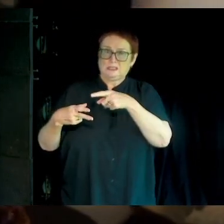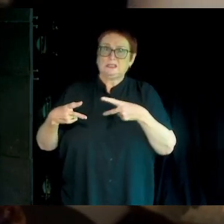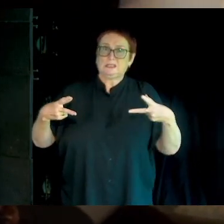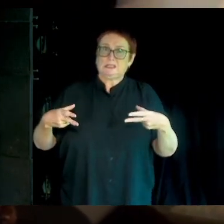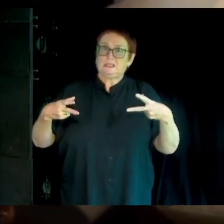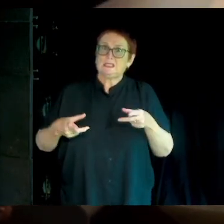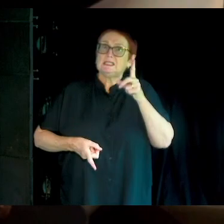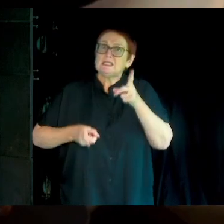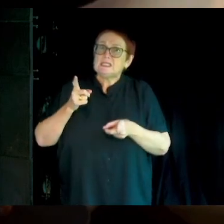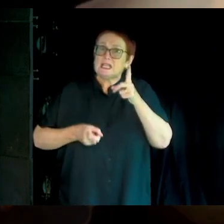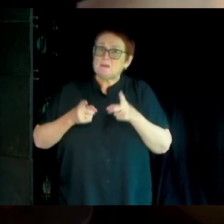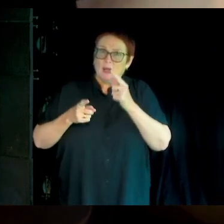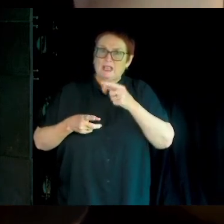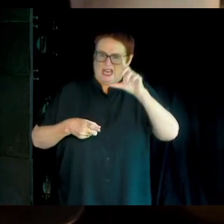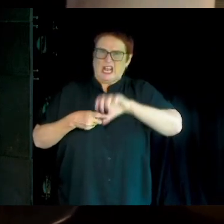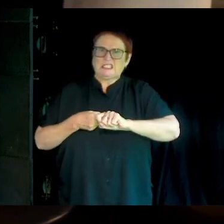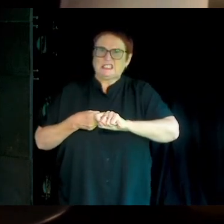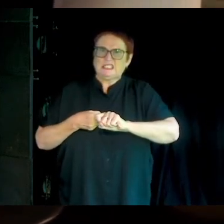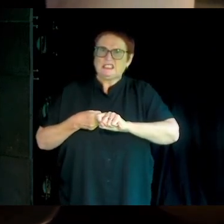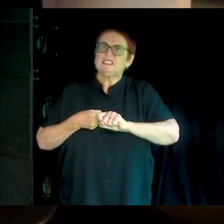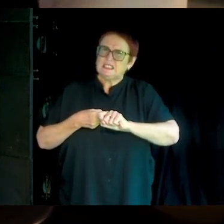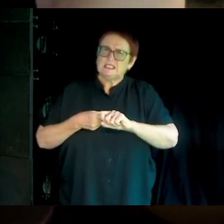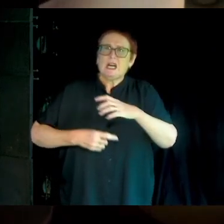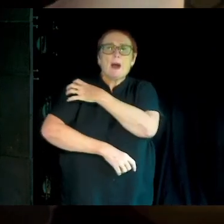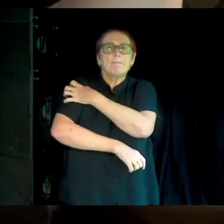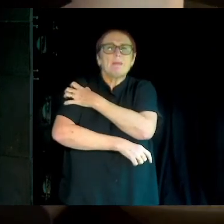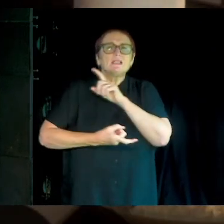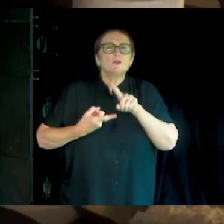sometimes they will actually snap you it's just a muscle movement while you are doing it